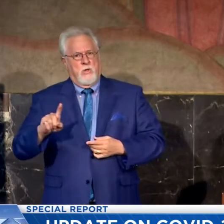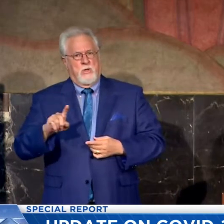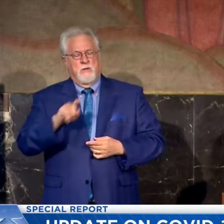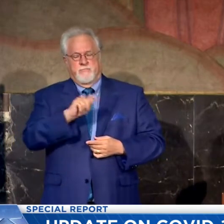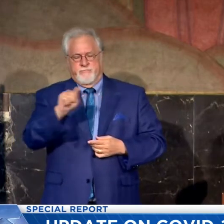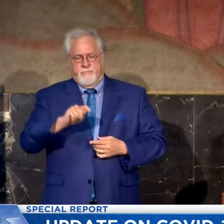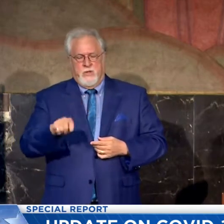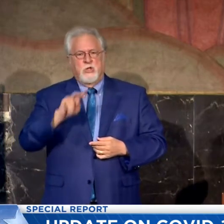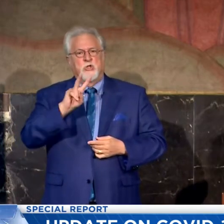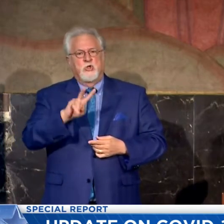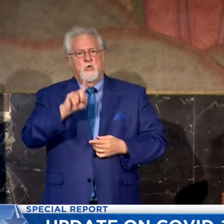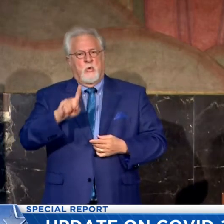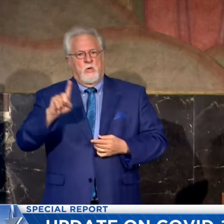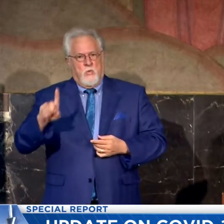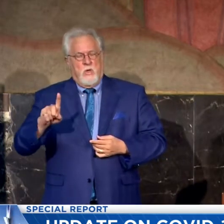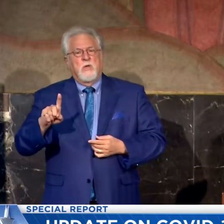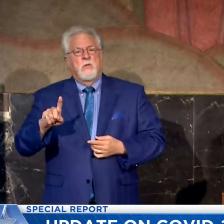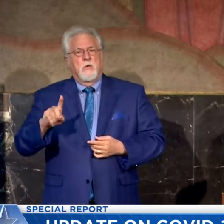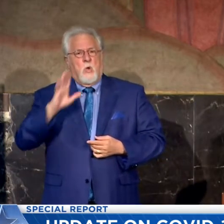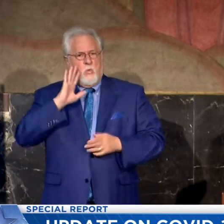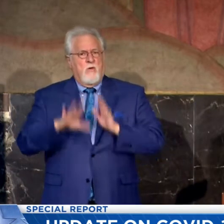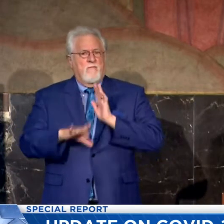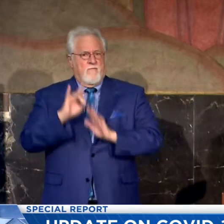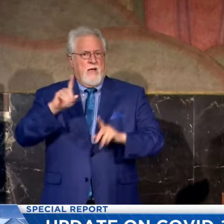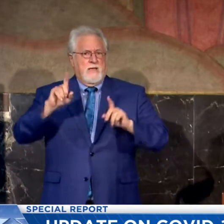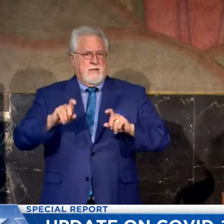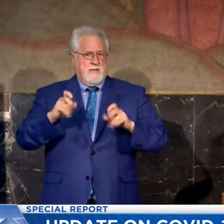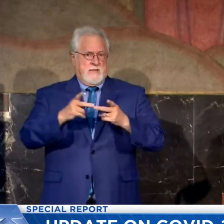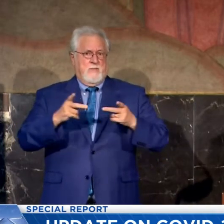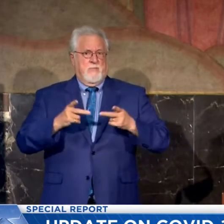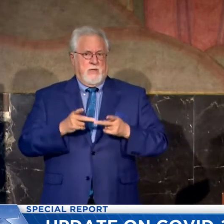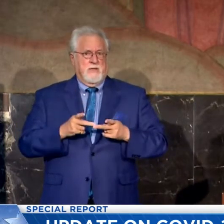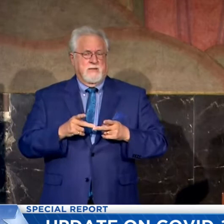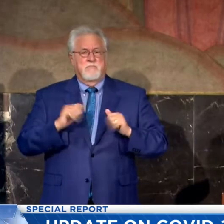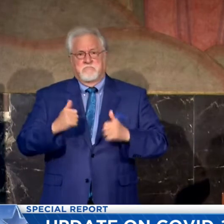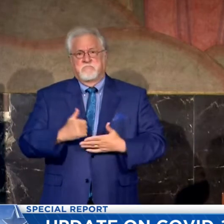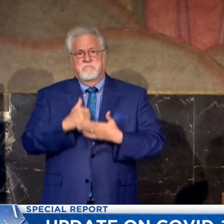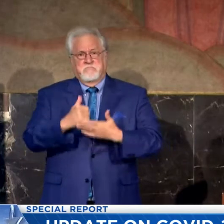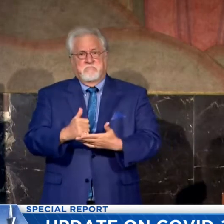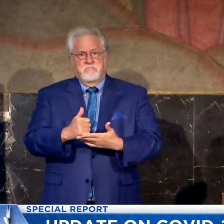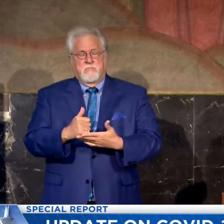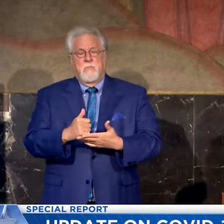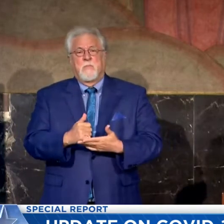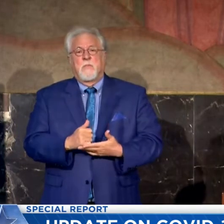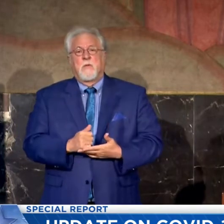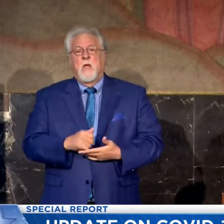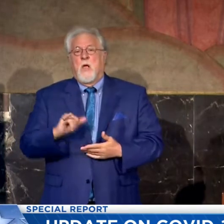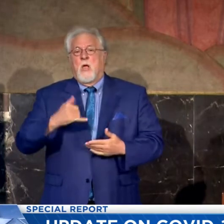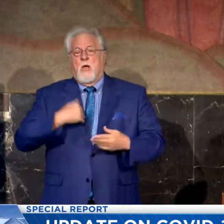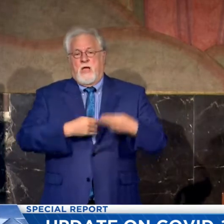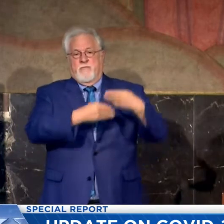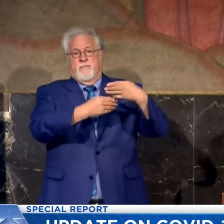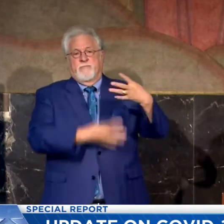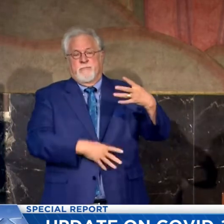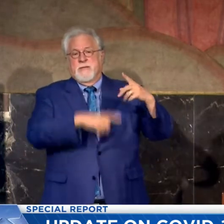UNINSURED INDIVIDUALS CAN APPLY FOR THISCOVERAGE AT THEIR DOCTORS OFFICE. IF YOU DO NOT HAVE A PROVIDER OR DO NOT KNOW WHERE TO FIND ONE AND NOT SURE HOW TO GET